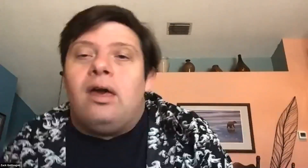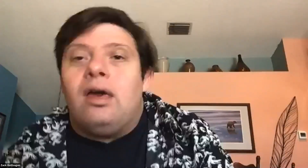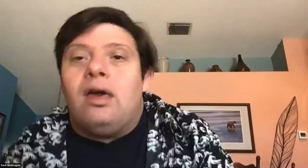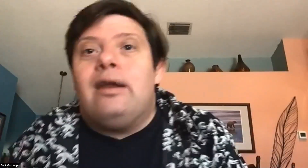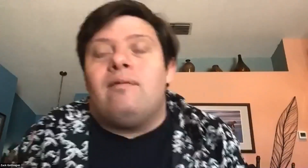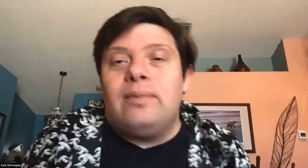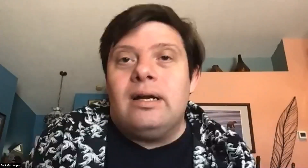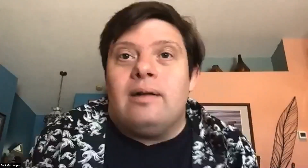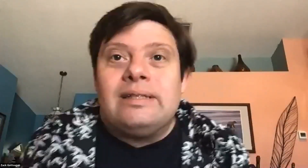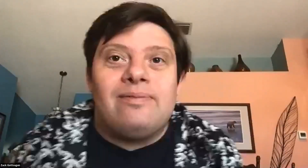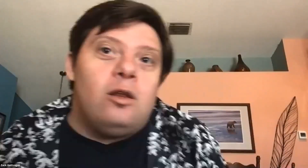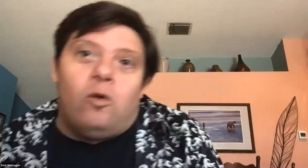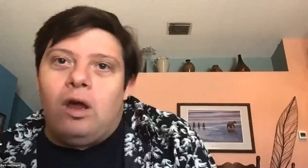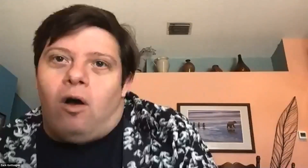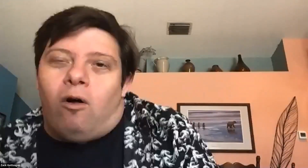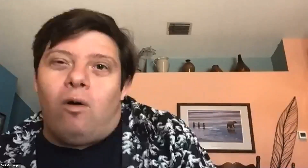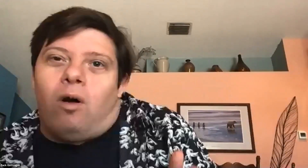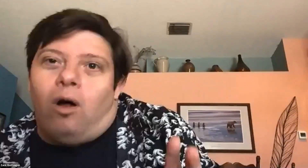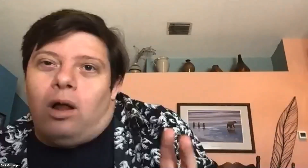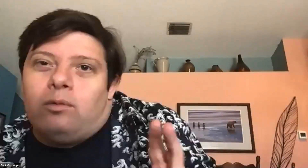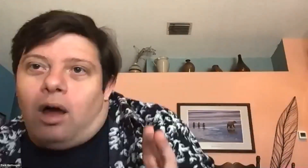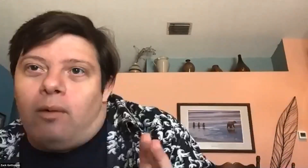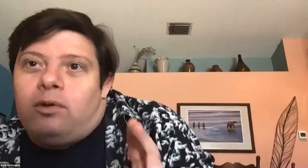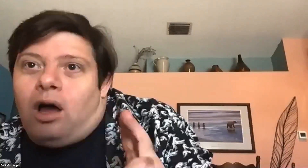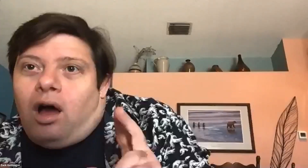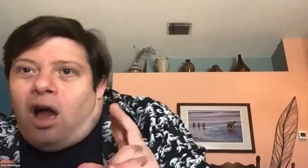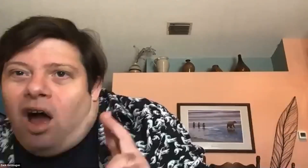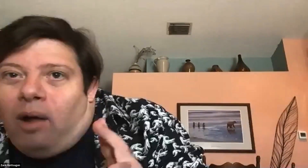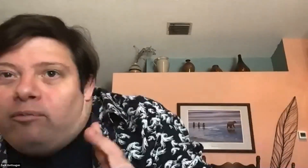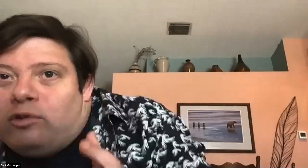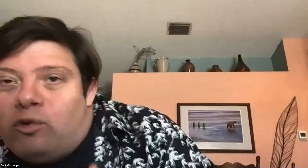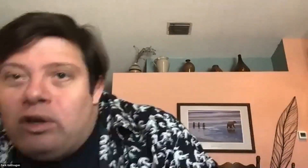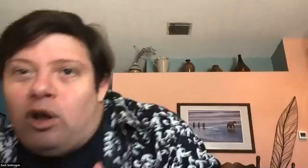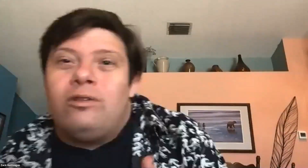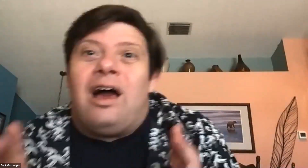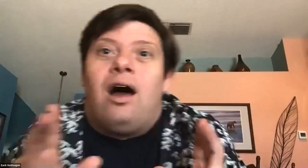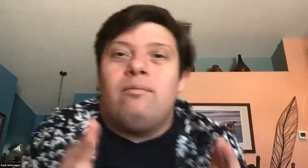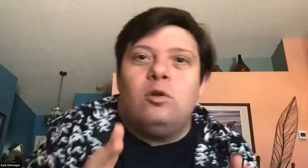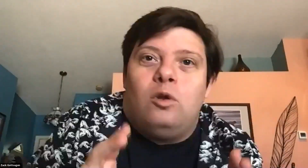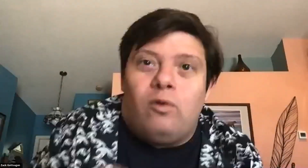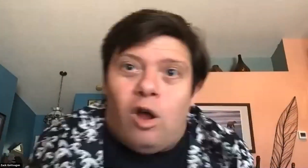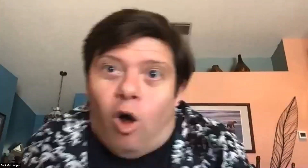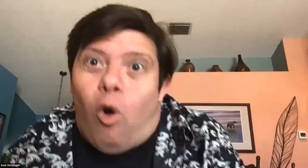yeah, yeah. The movie is my thing